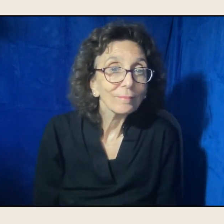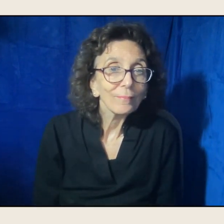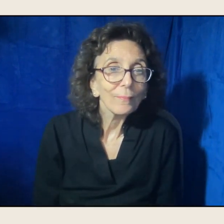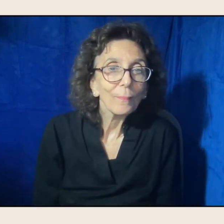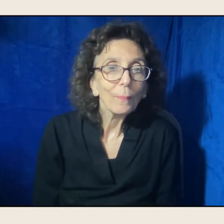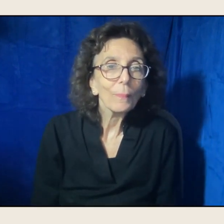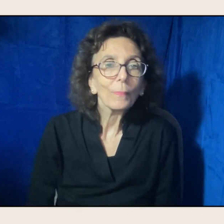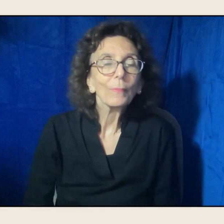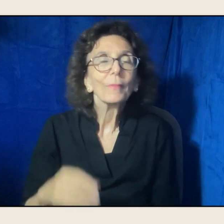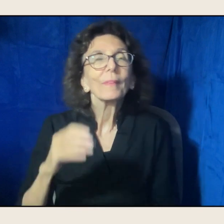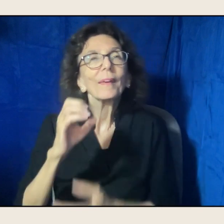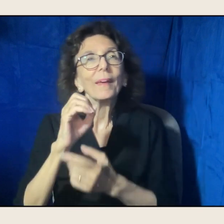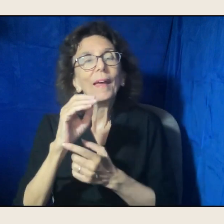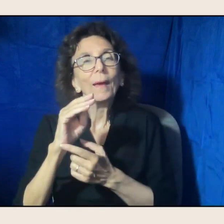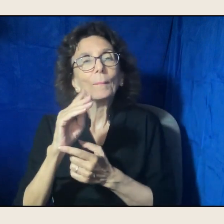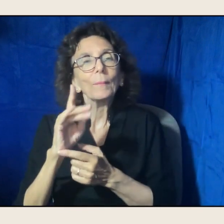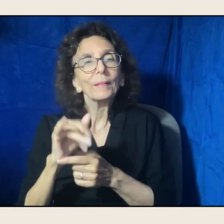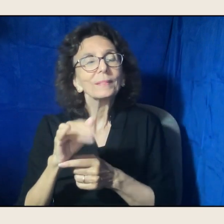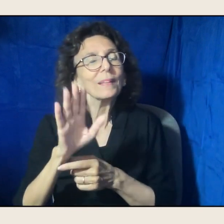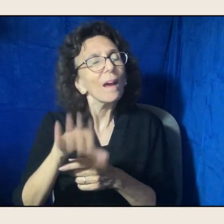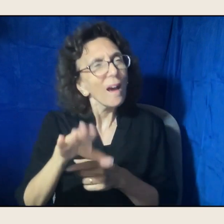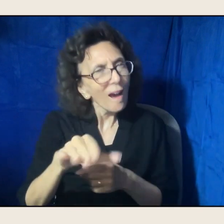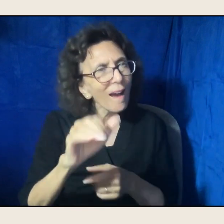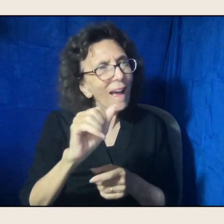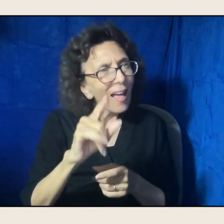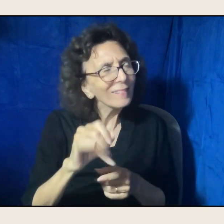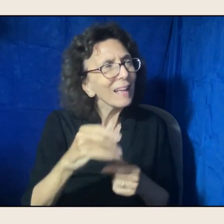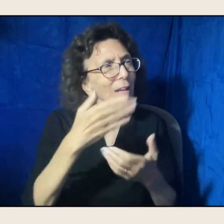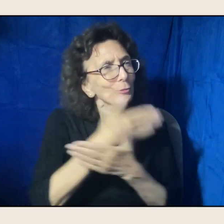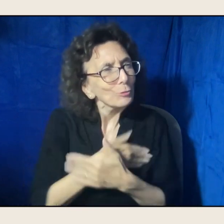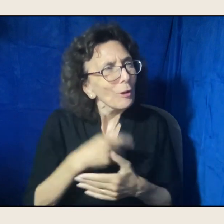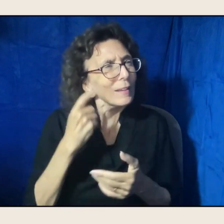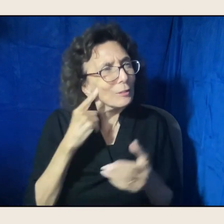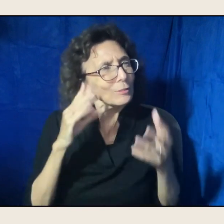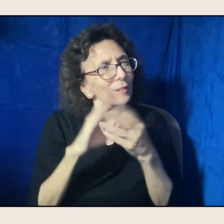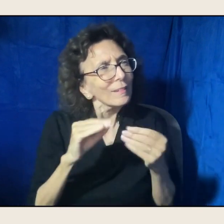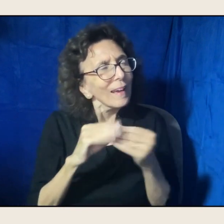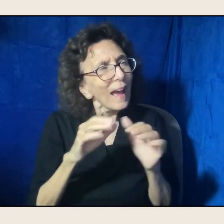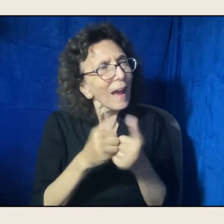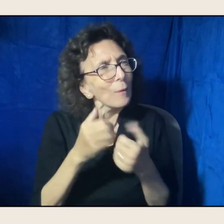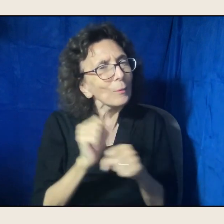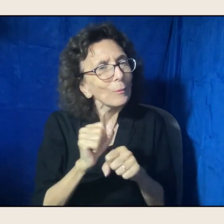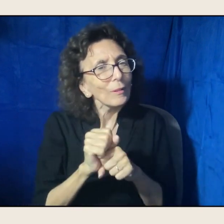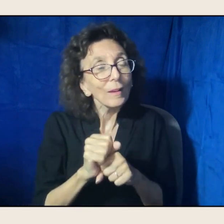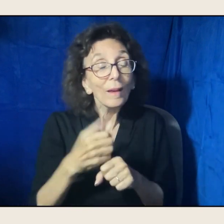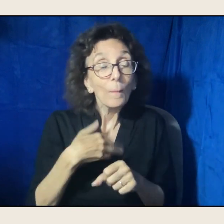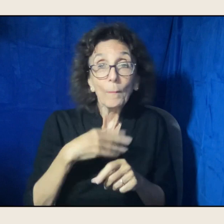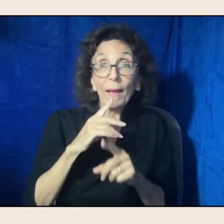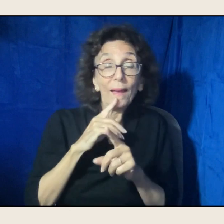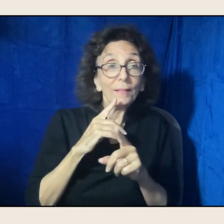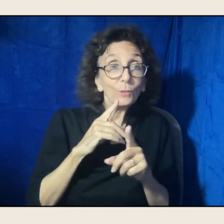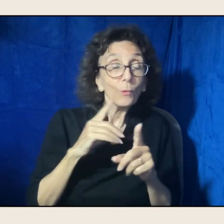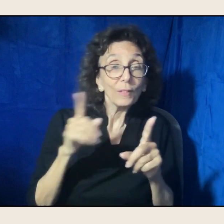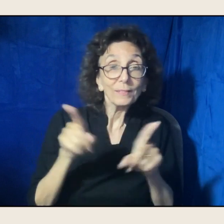about your practice, and the answer to the same question that you asked Elizabeth about,